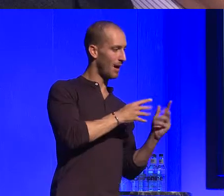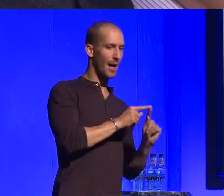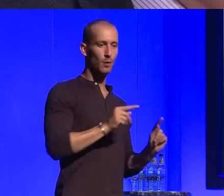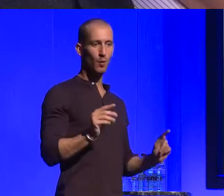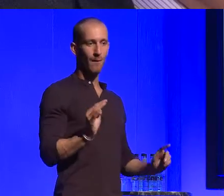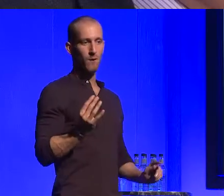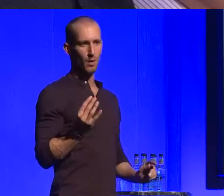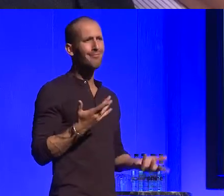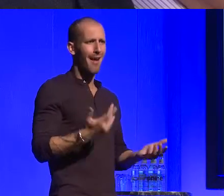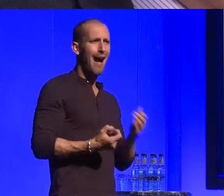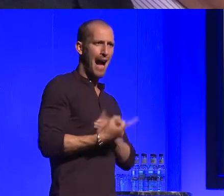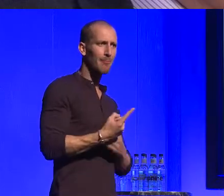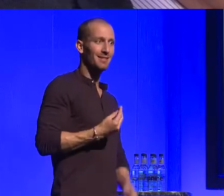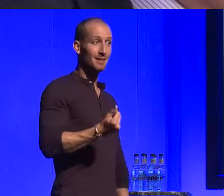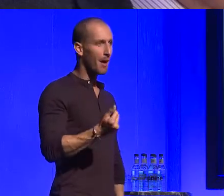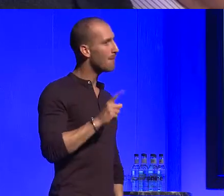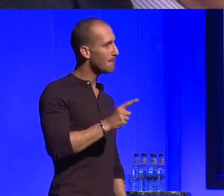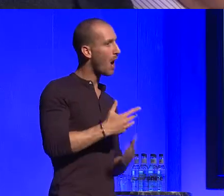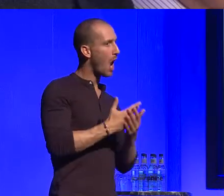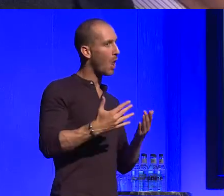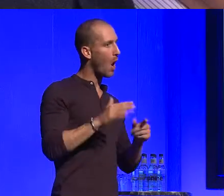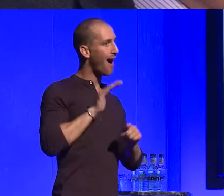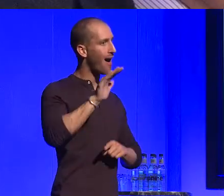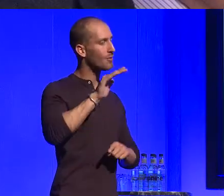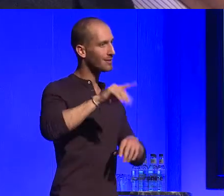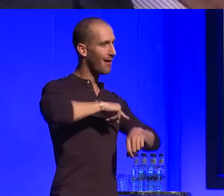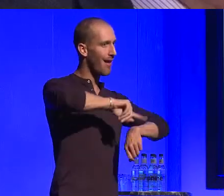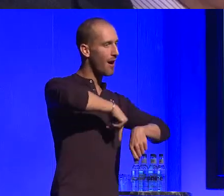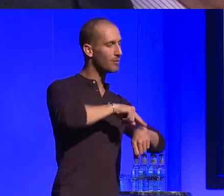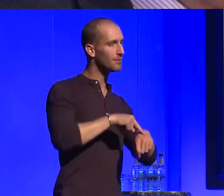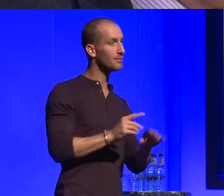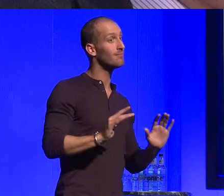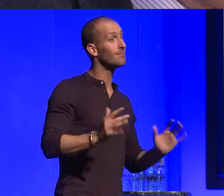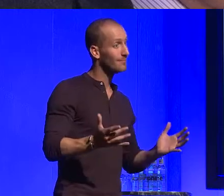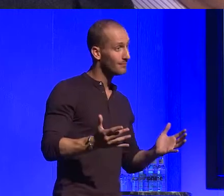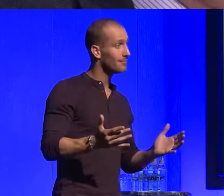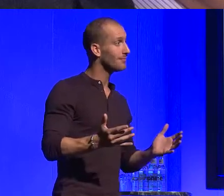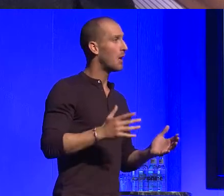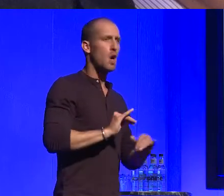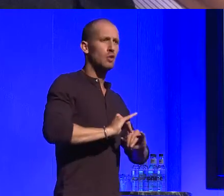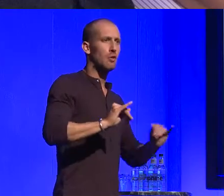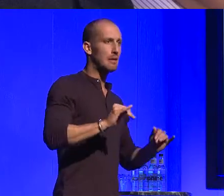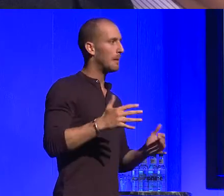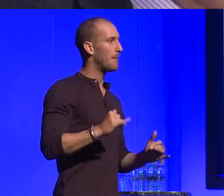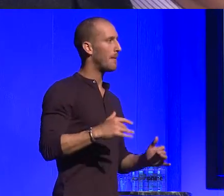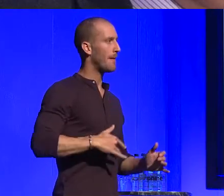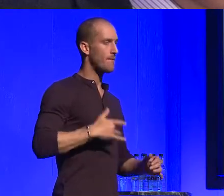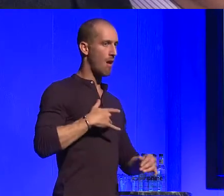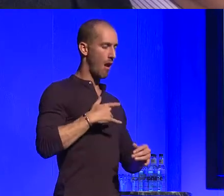do, but they have them at other times as well. That could be a crisis where somebody feels a lump and is incredibly worried about it